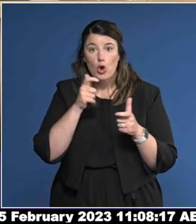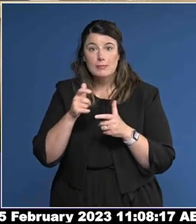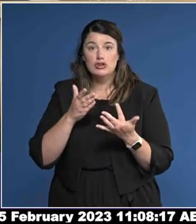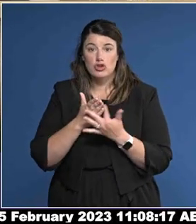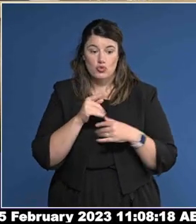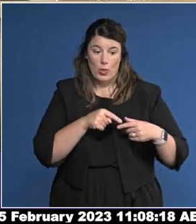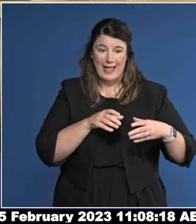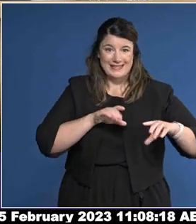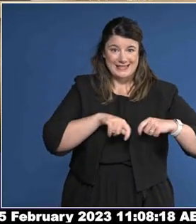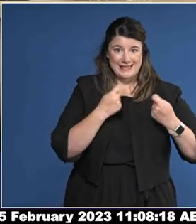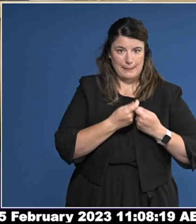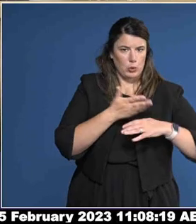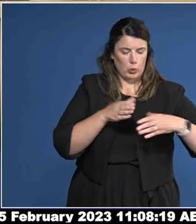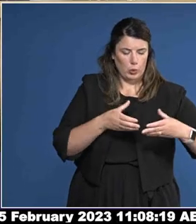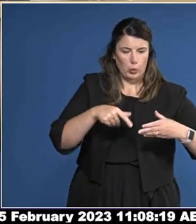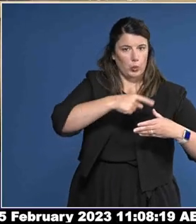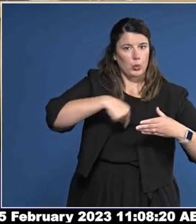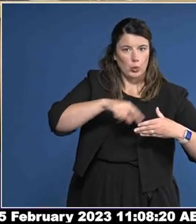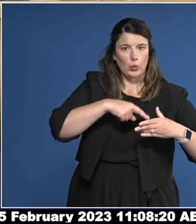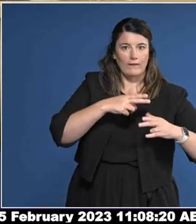quality and the response of the work that's happening.